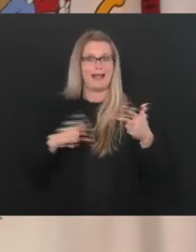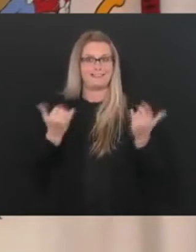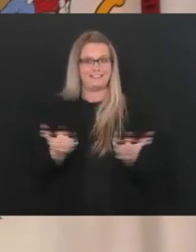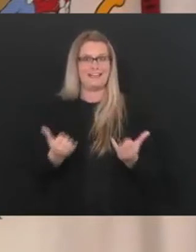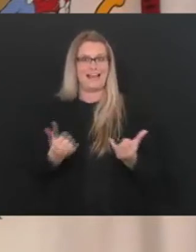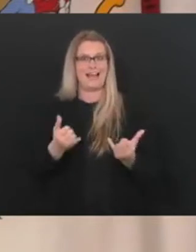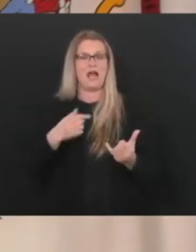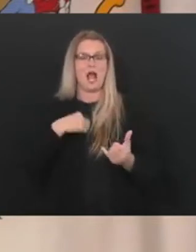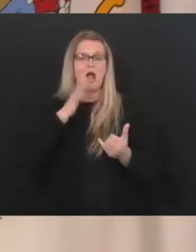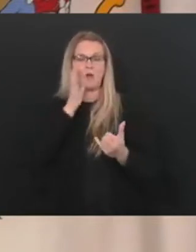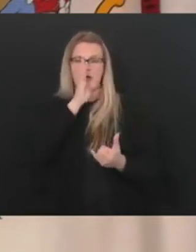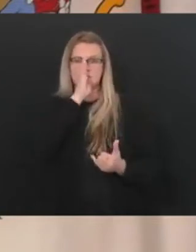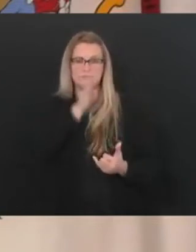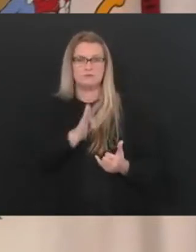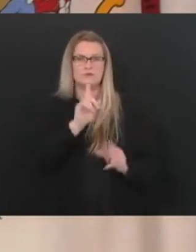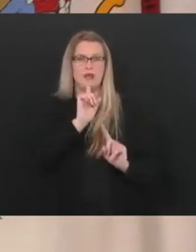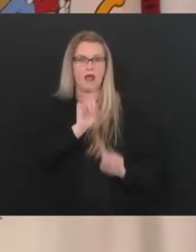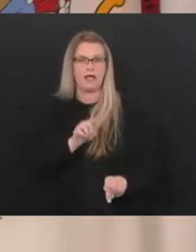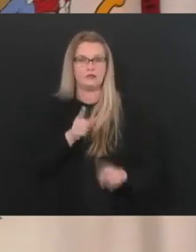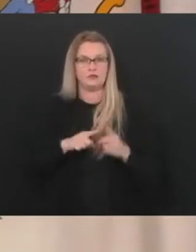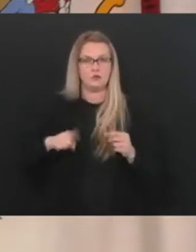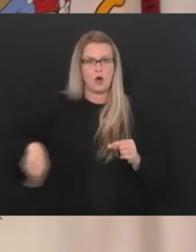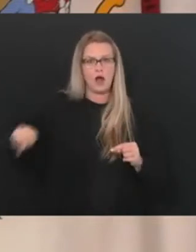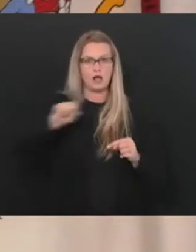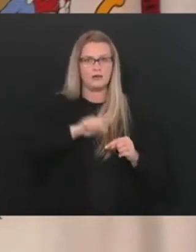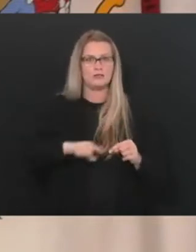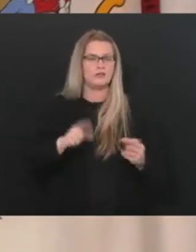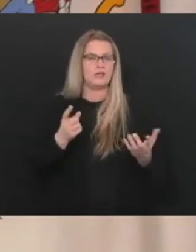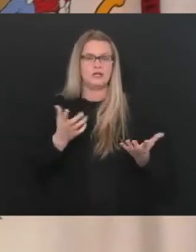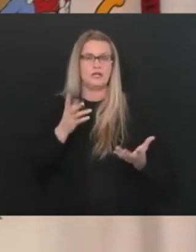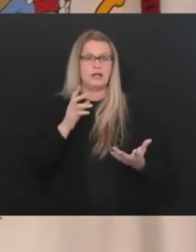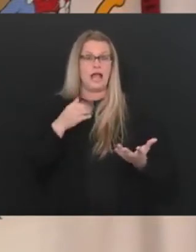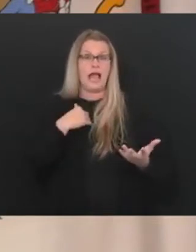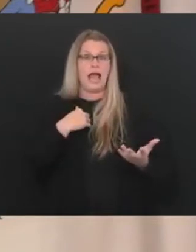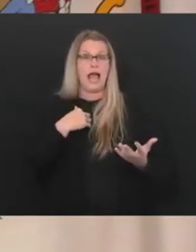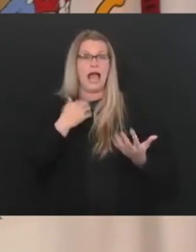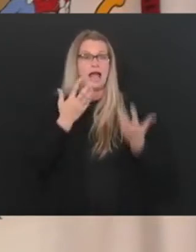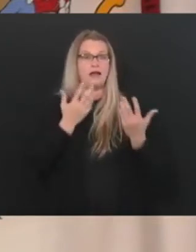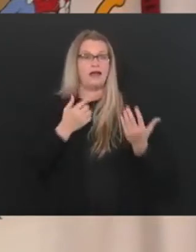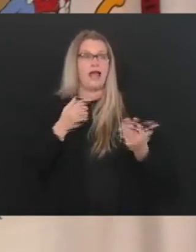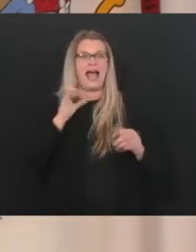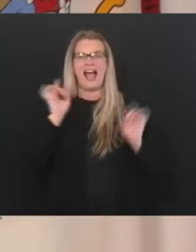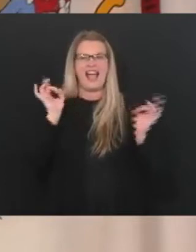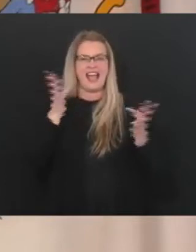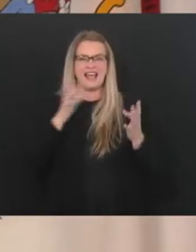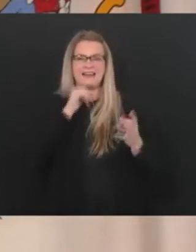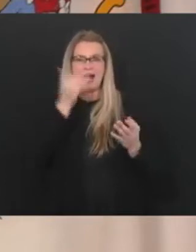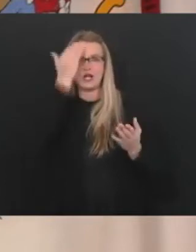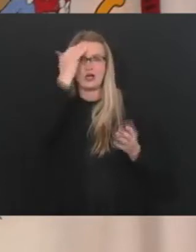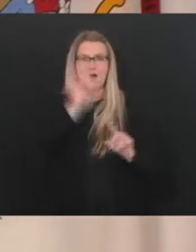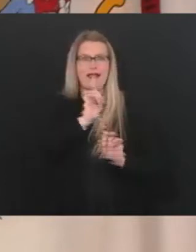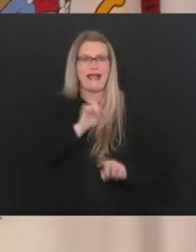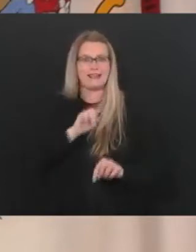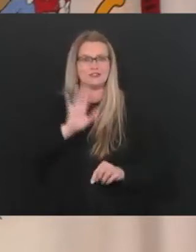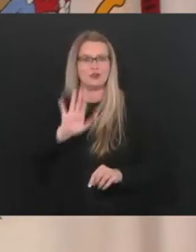SO THOSE THREE THINGS I LEFT HERE WITH YESTERDAY. I SAID I -- YOU DESERVE AN ANSWER STRAIGHTFORWARD BECAUSE